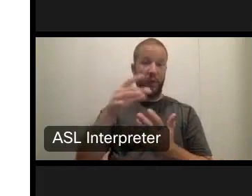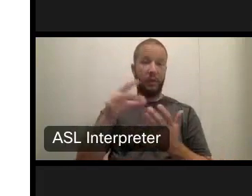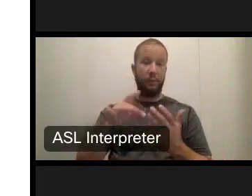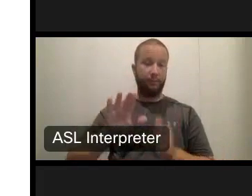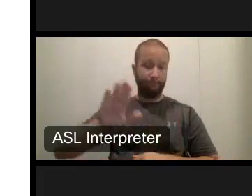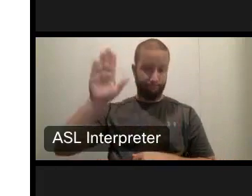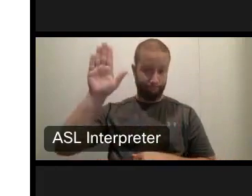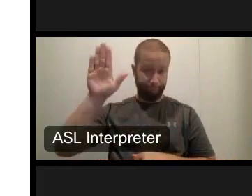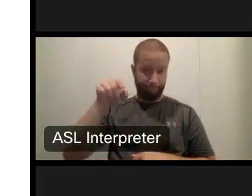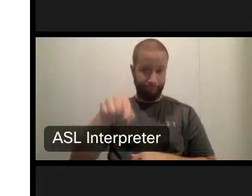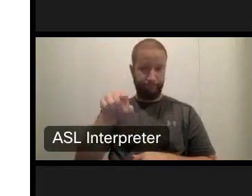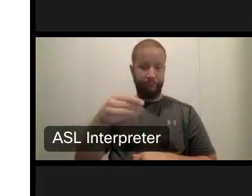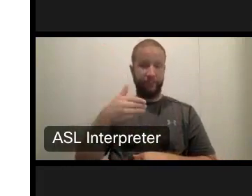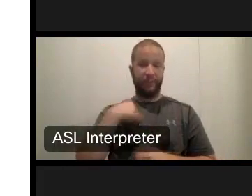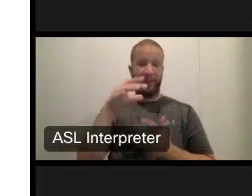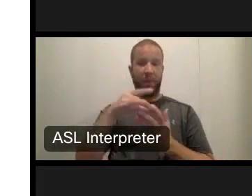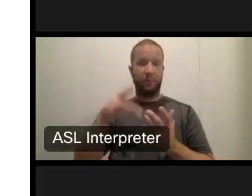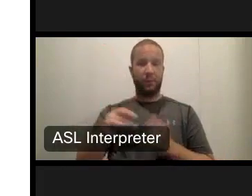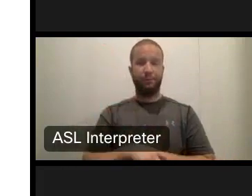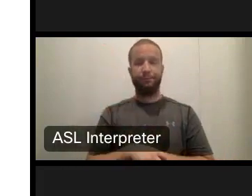this indicates the project team that you would like to speak